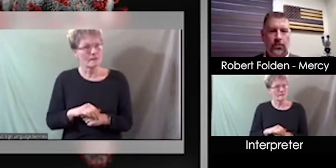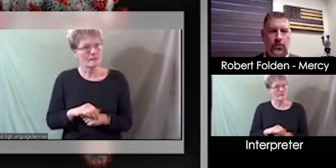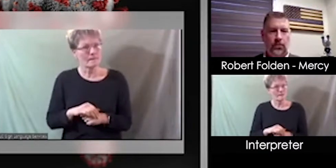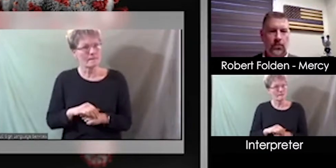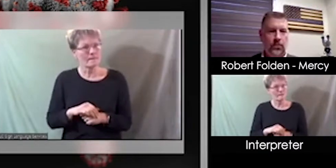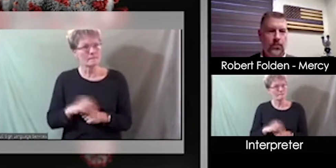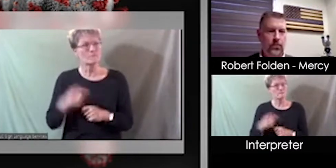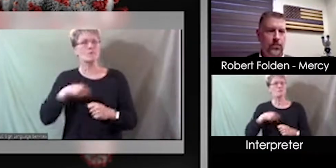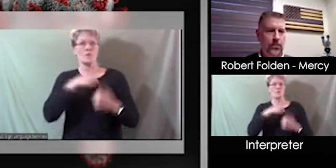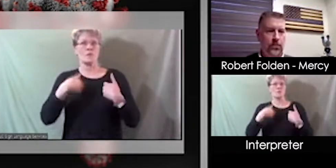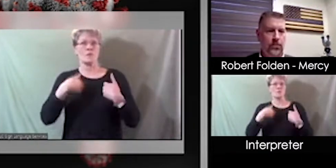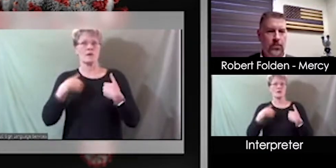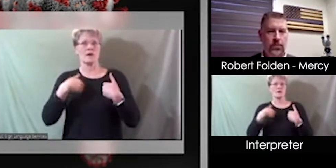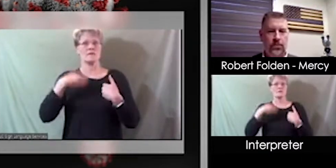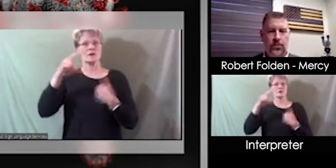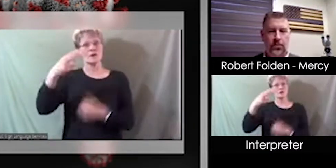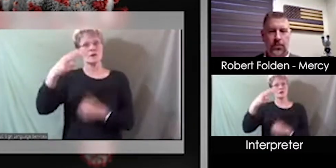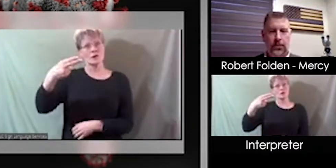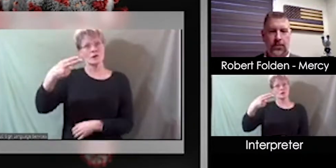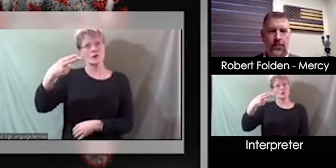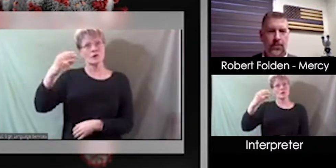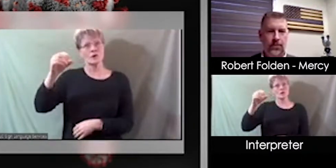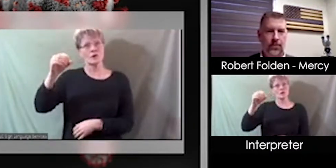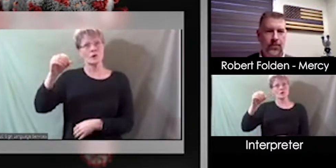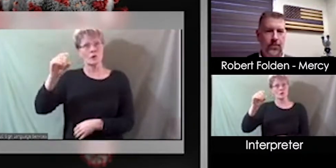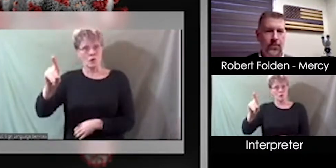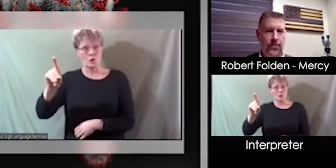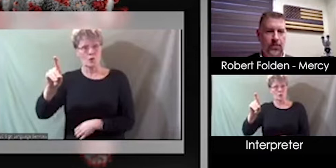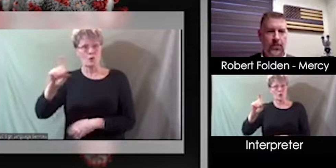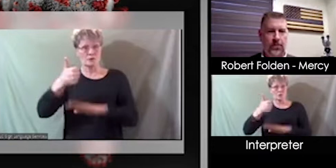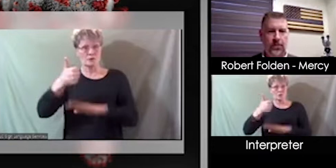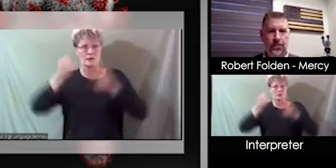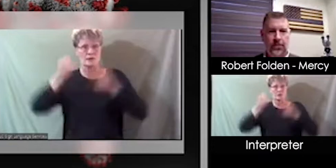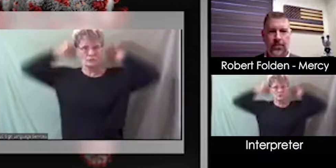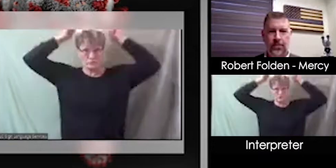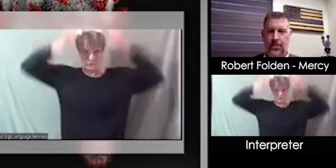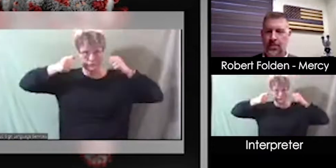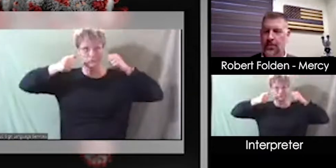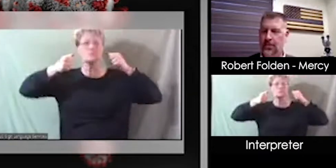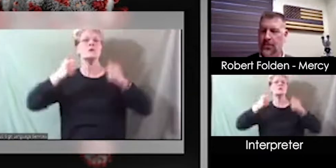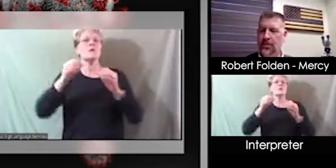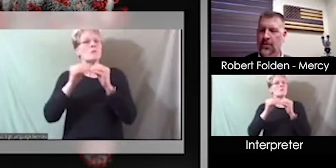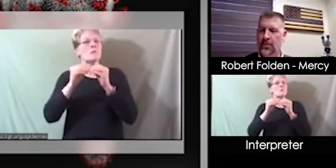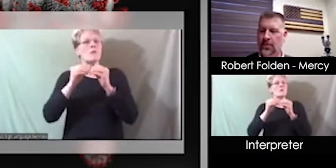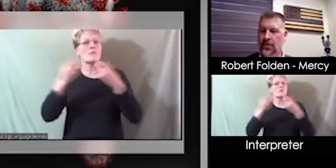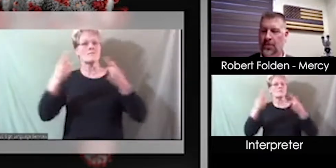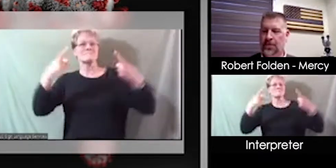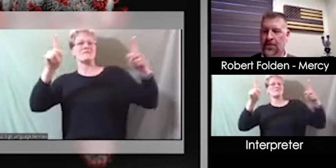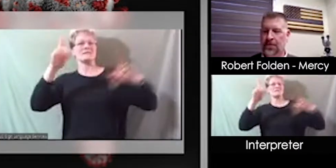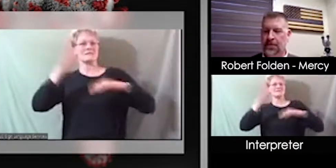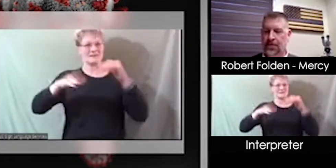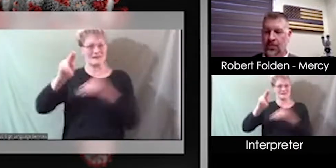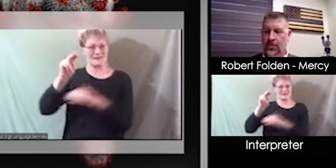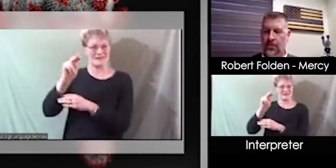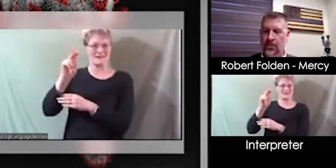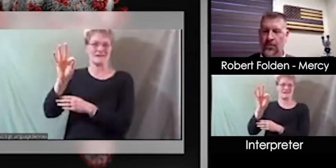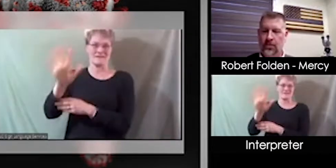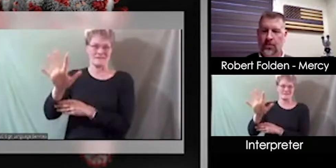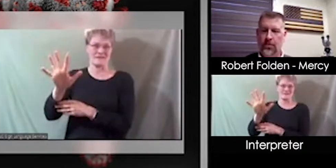than the N95 masks and we did that to make sure that we were okay in our supplies but also to provide better protection